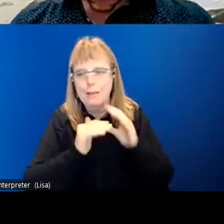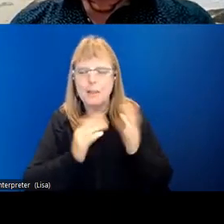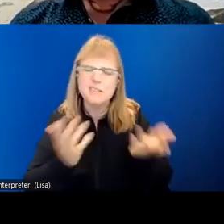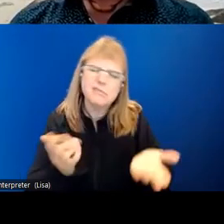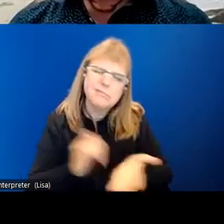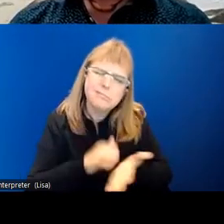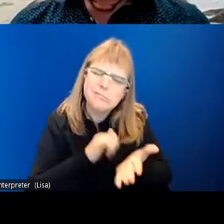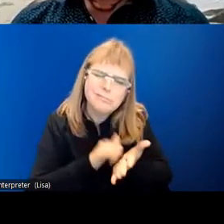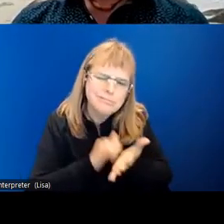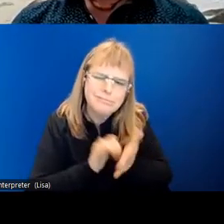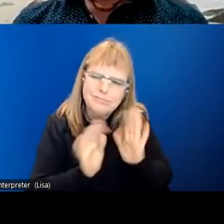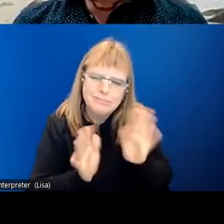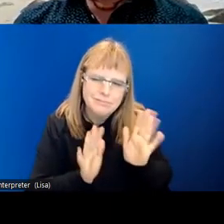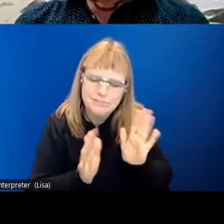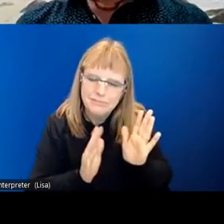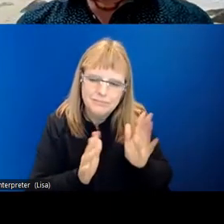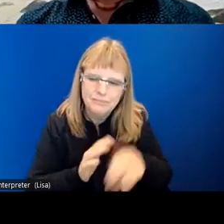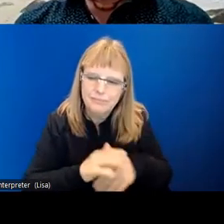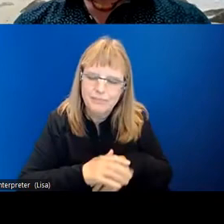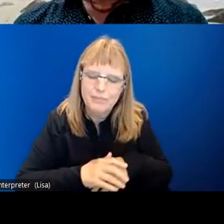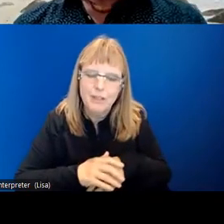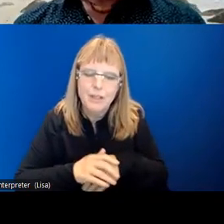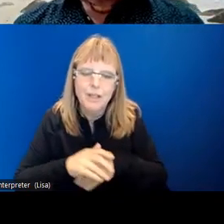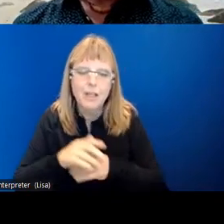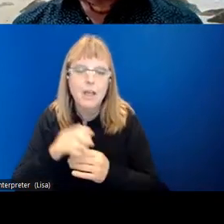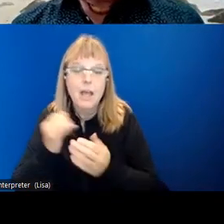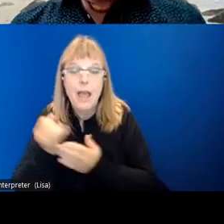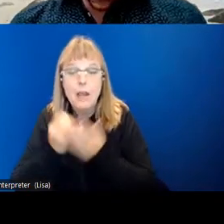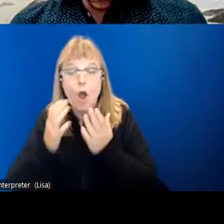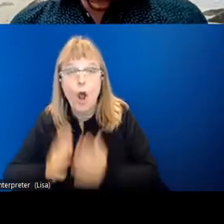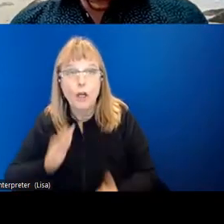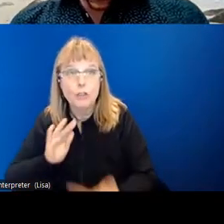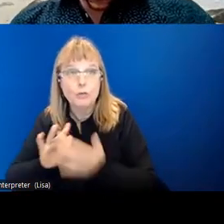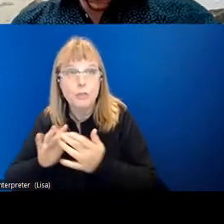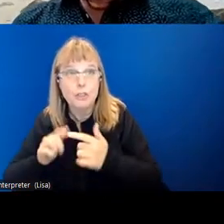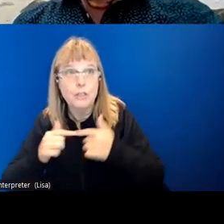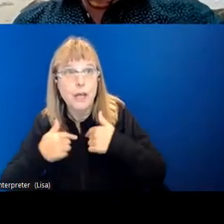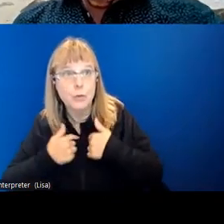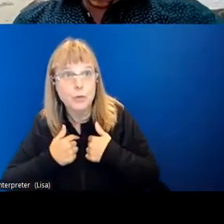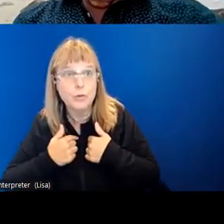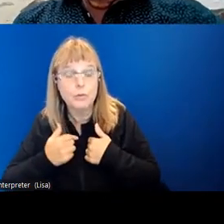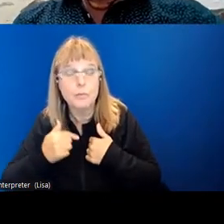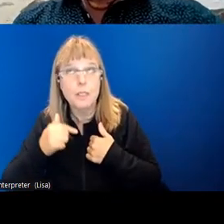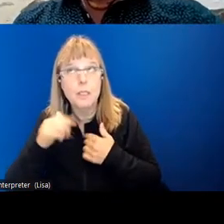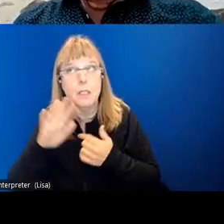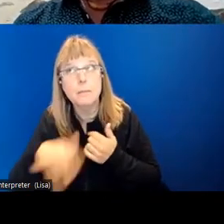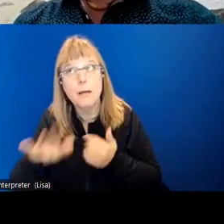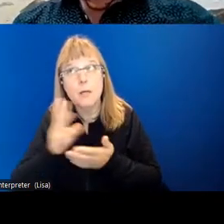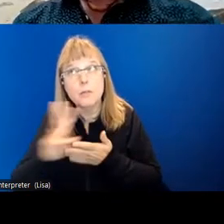And I had an artist who, not from New England, who reached out to me maybe six weeks ago and I thought,